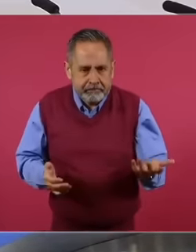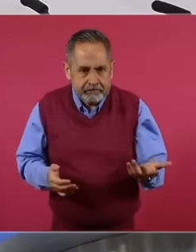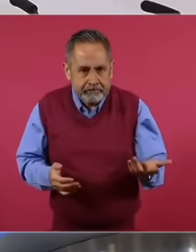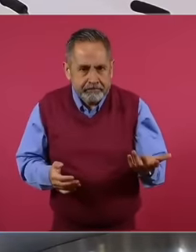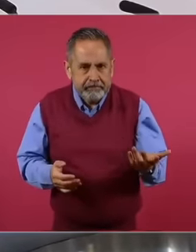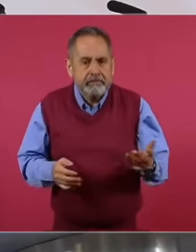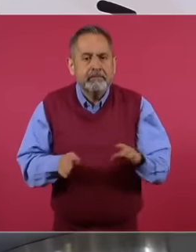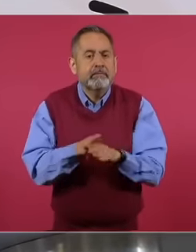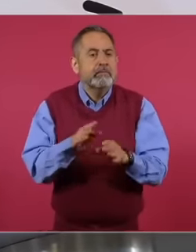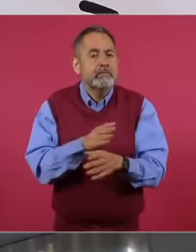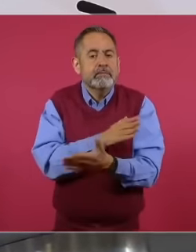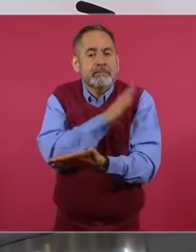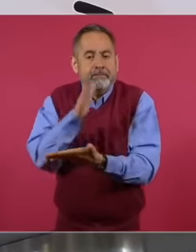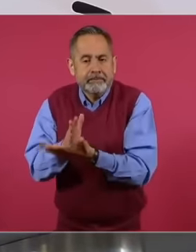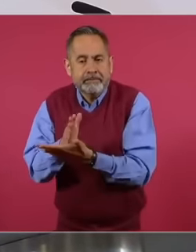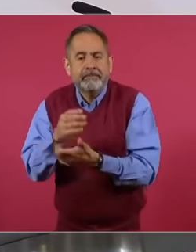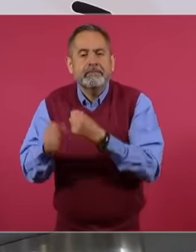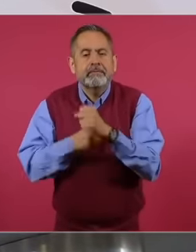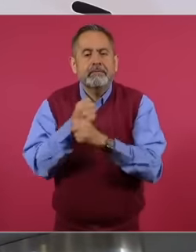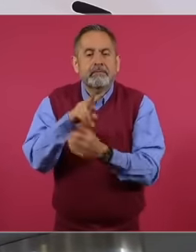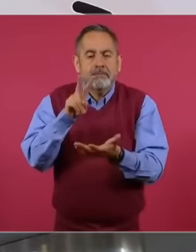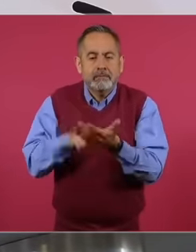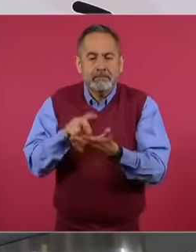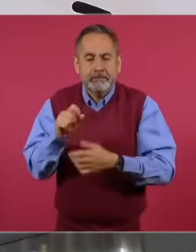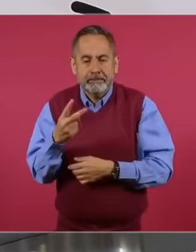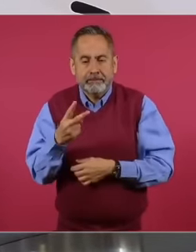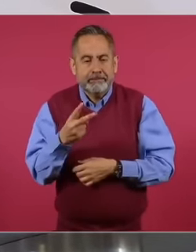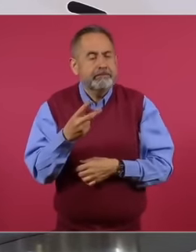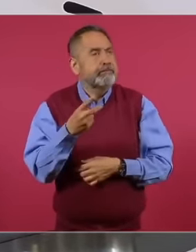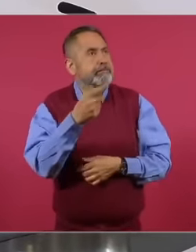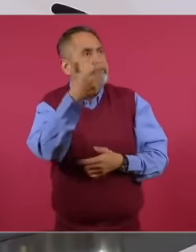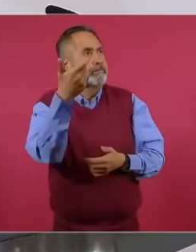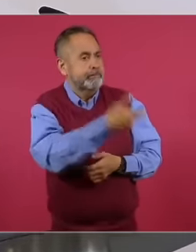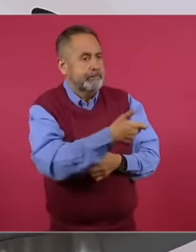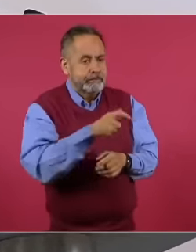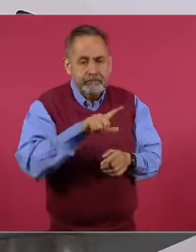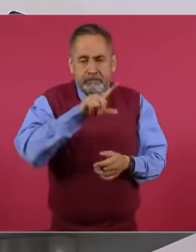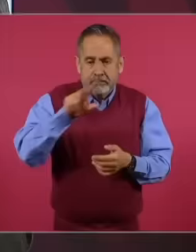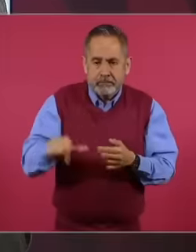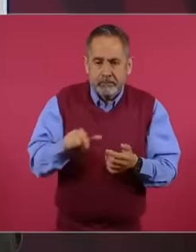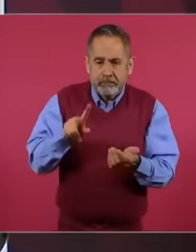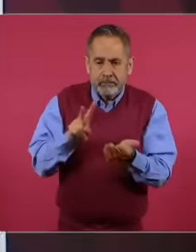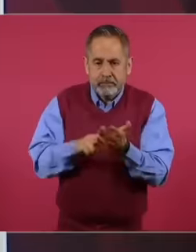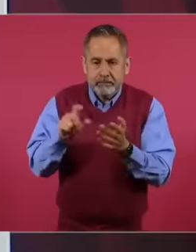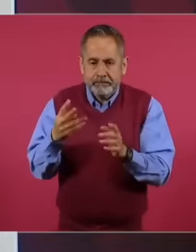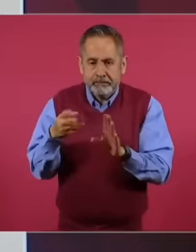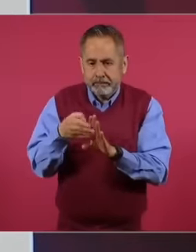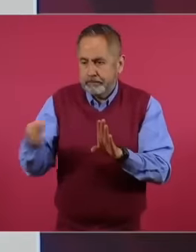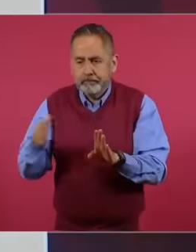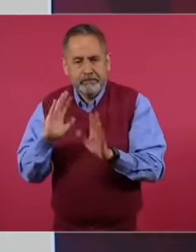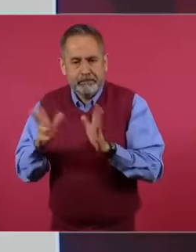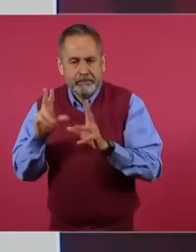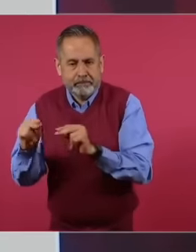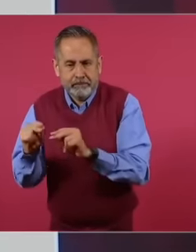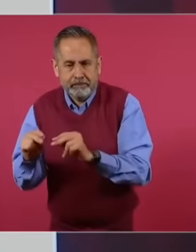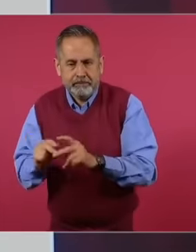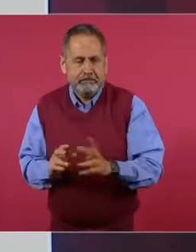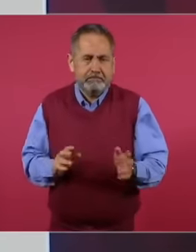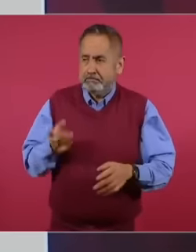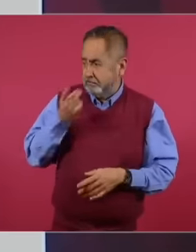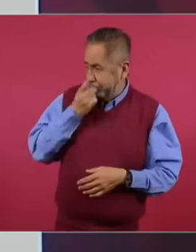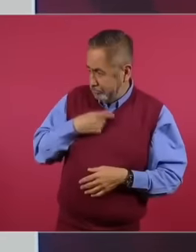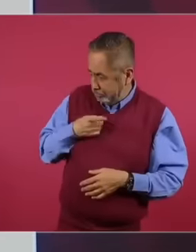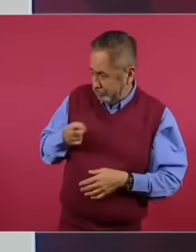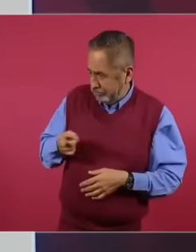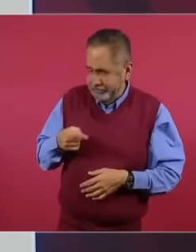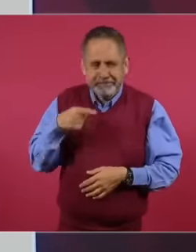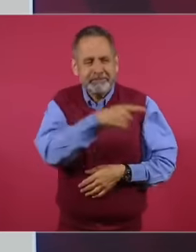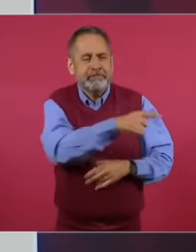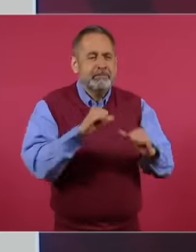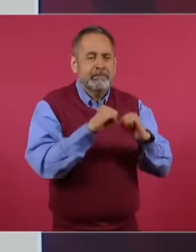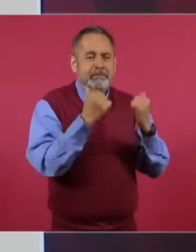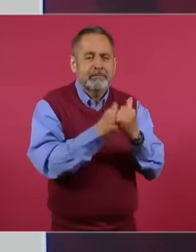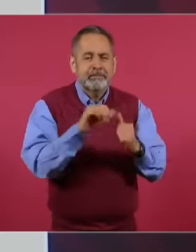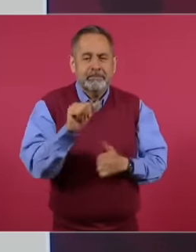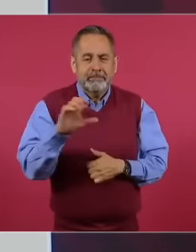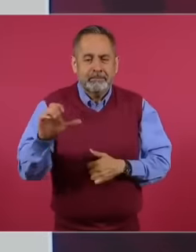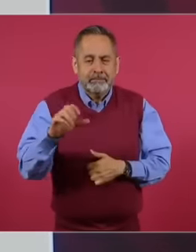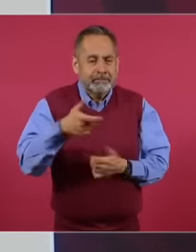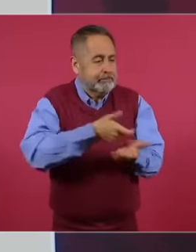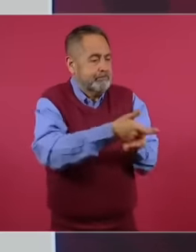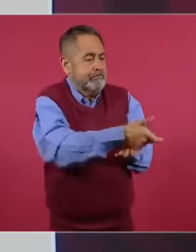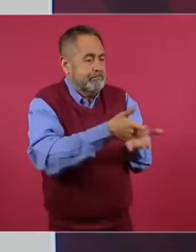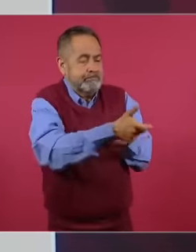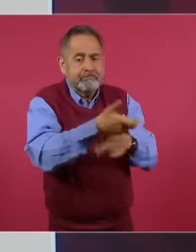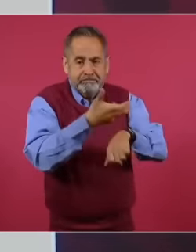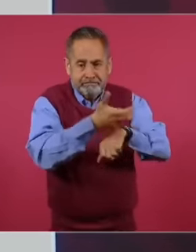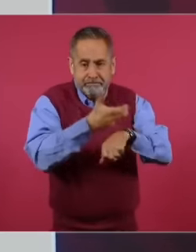2023 for these civil associations supposedly defending